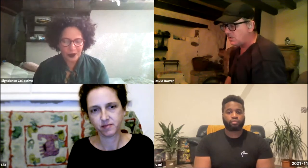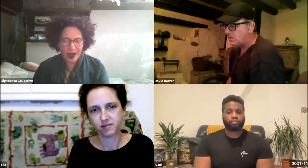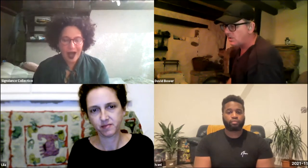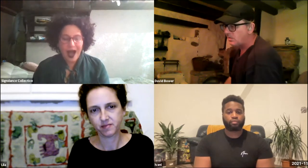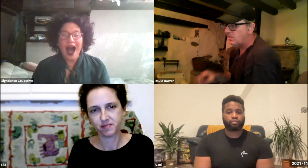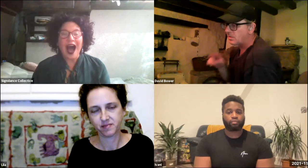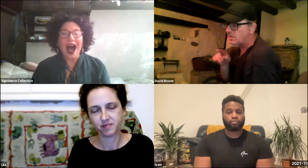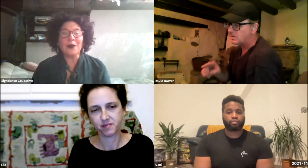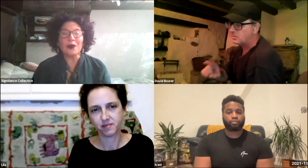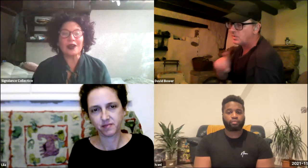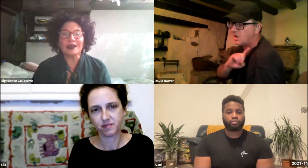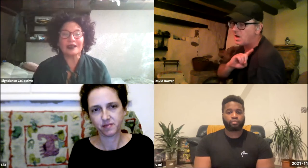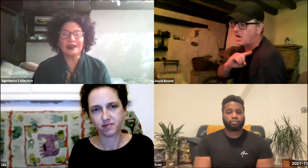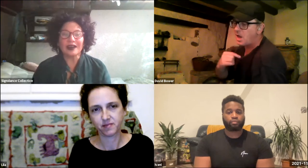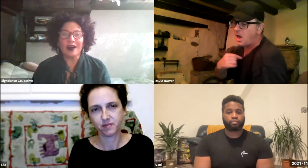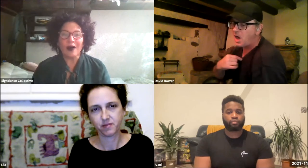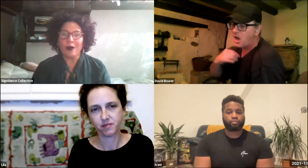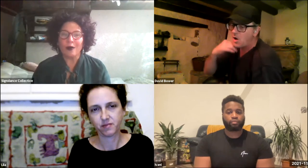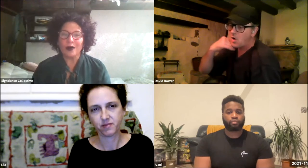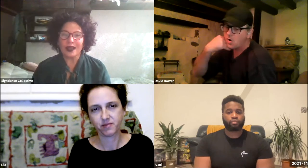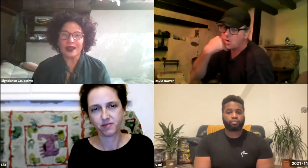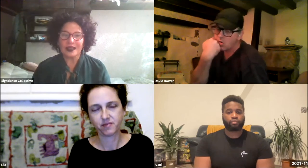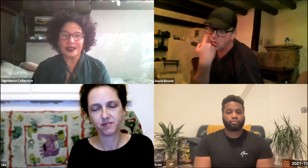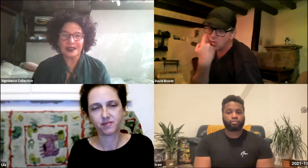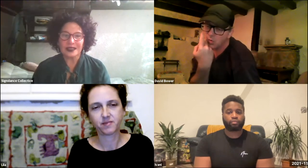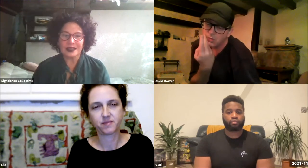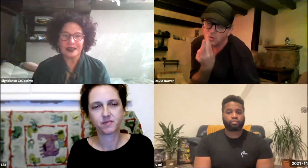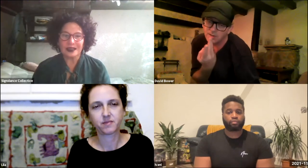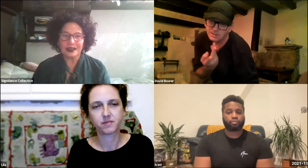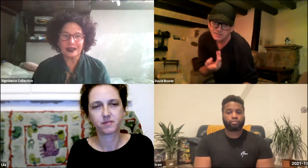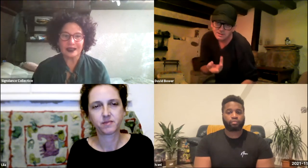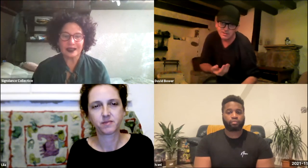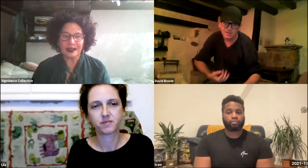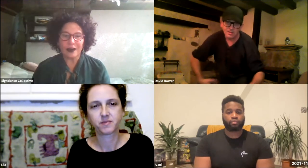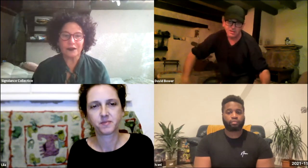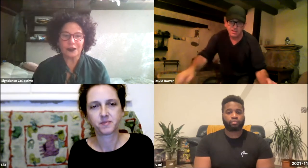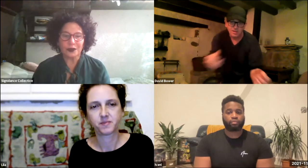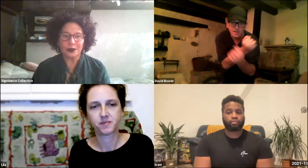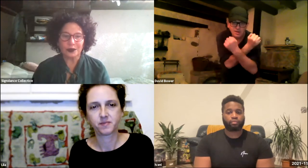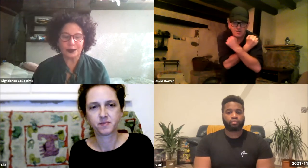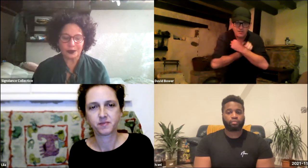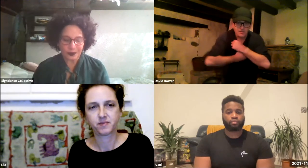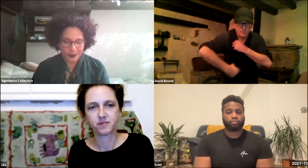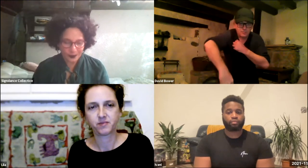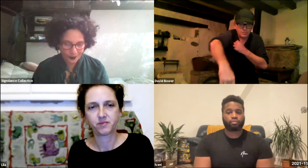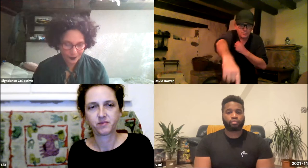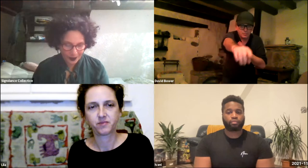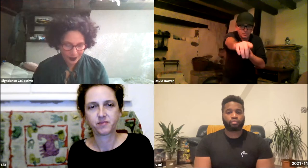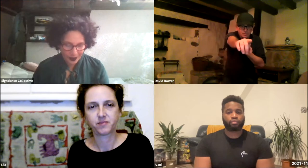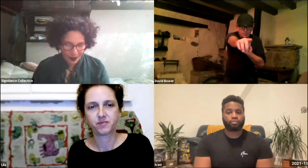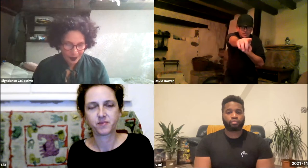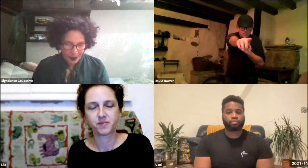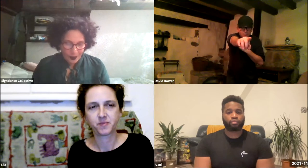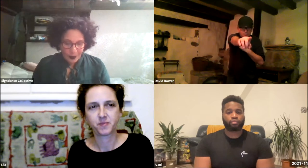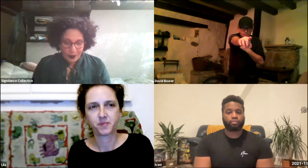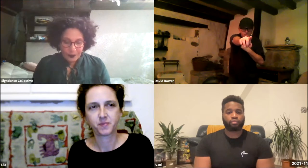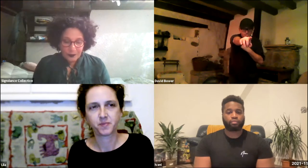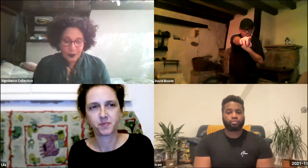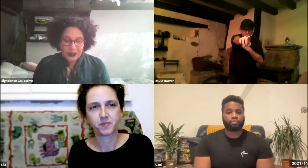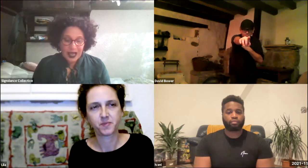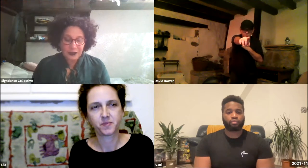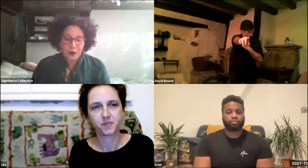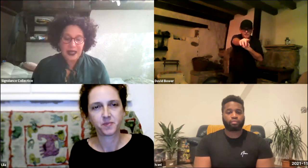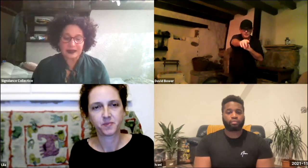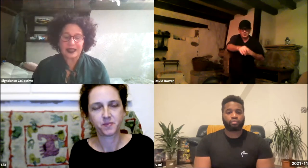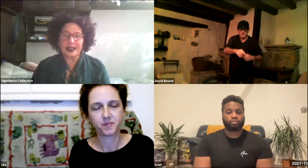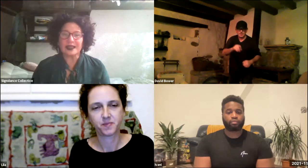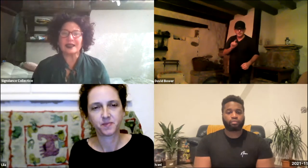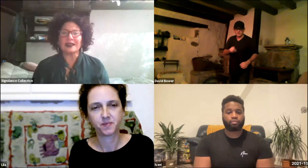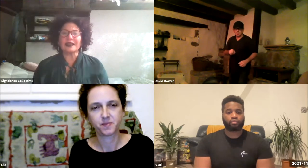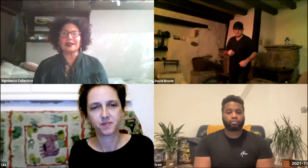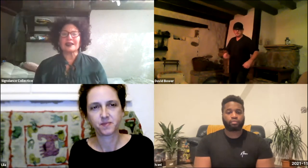image in my head of a vulture and a